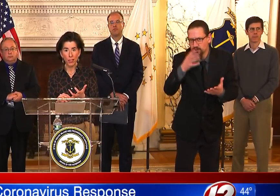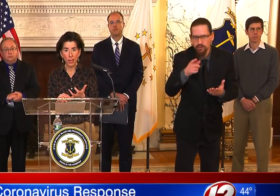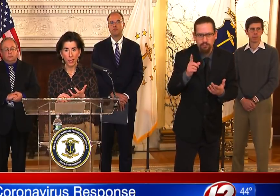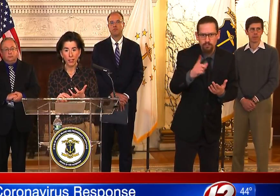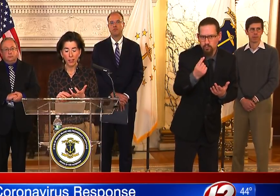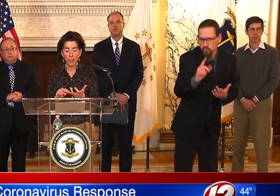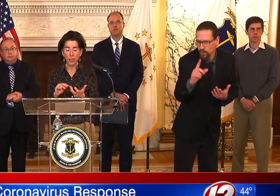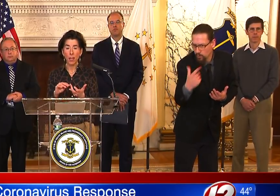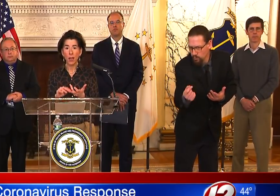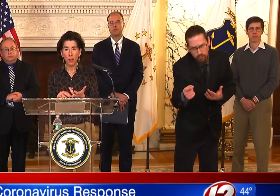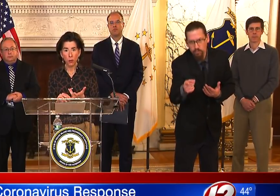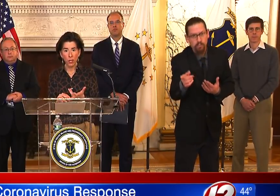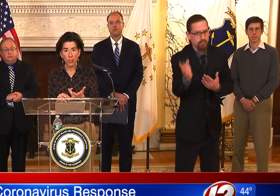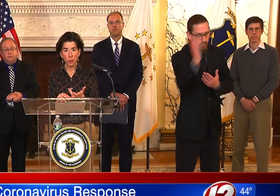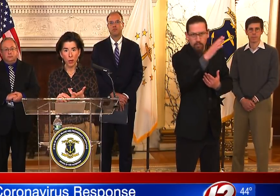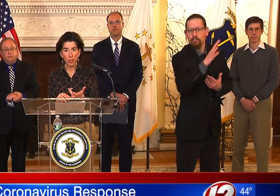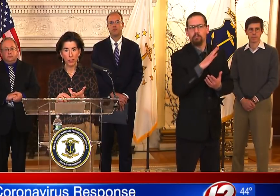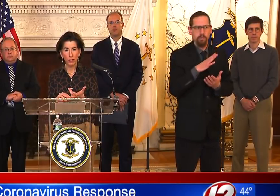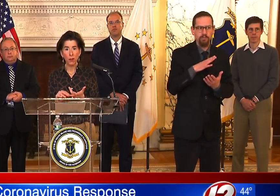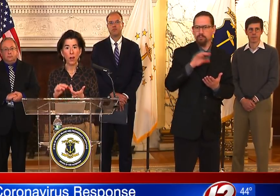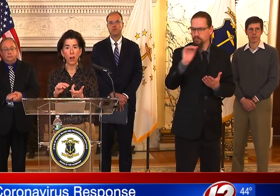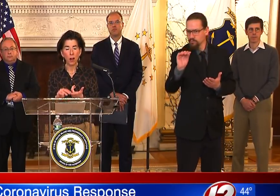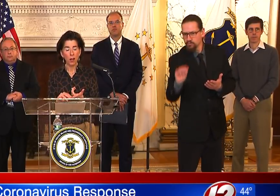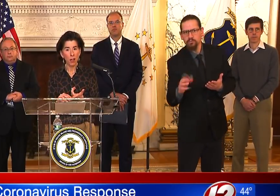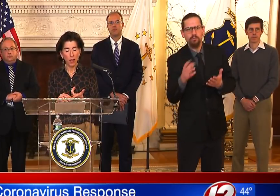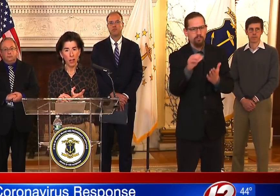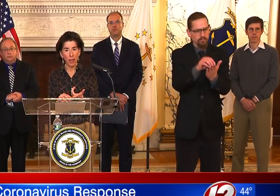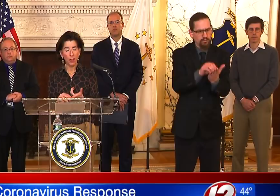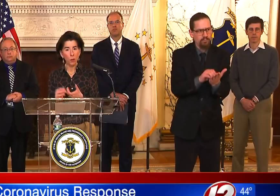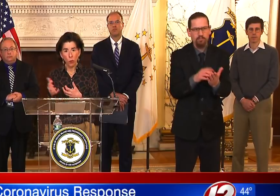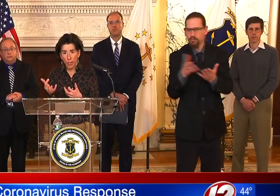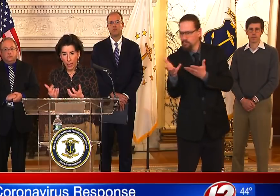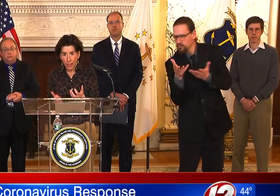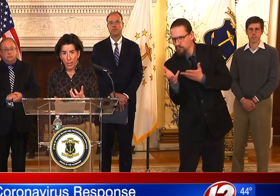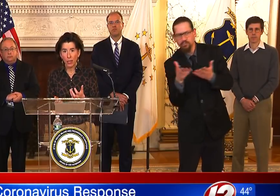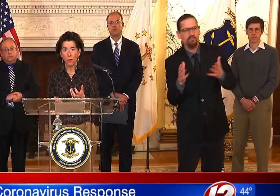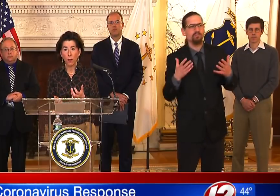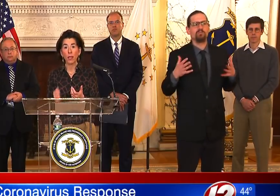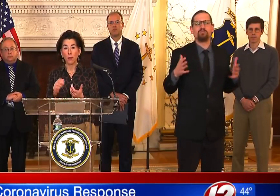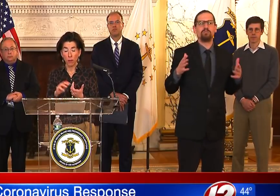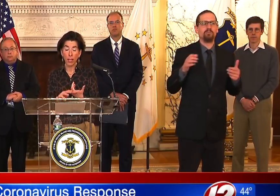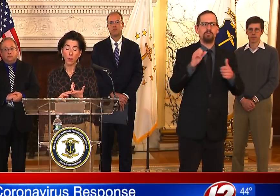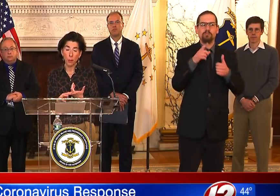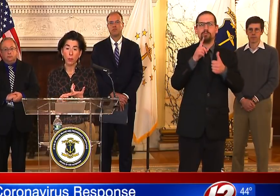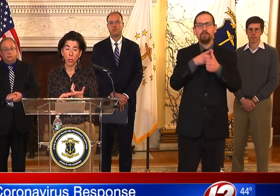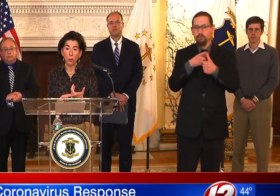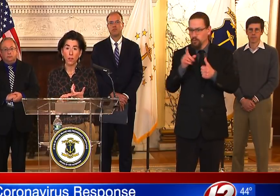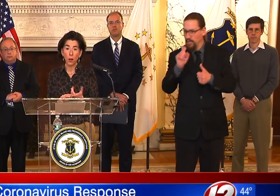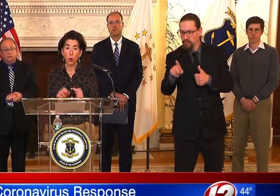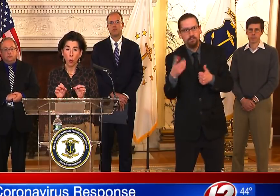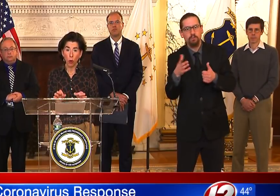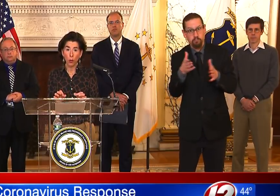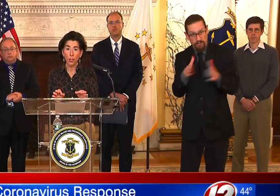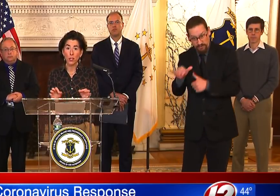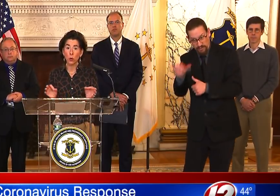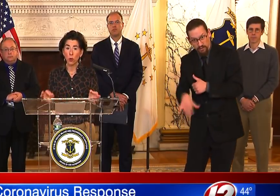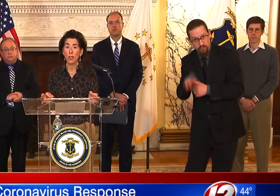THAT IS ALL BE ARE DOING. WE ARE COLLECTING INFORMATION. DO YOU PLAN TO STAY HERE? WHERE DO YOU PLAN TO STAY? HAVE YOU TESTED POSITIVE?